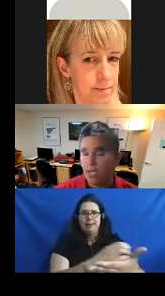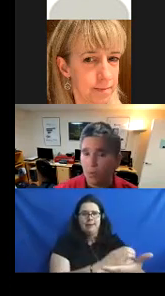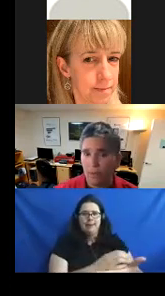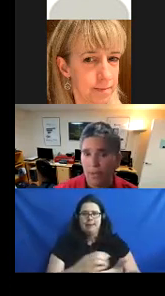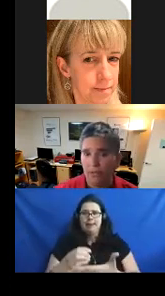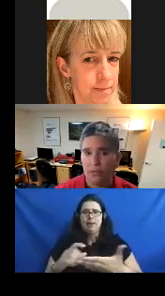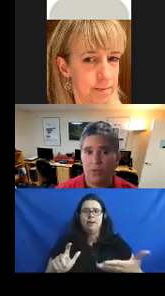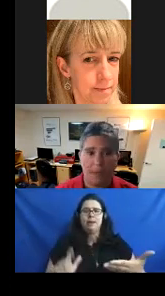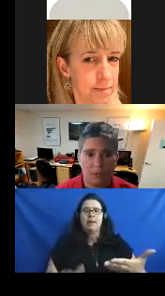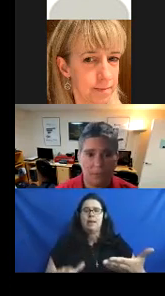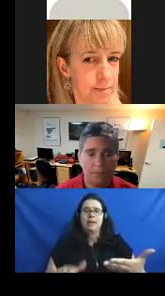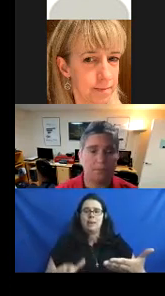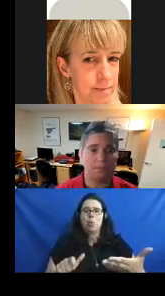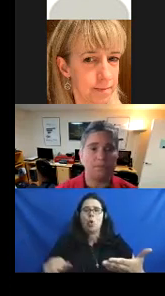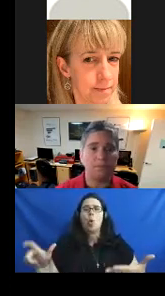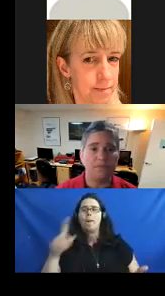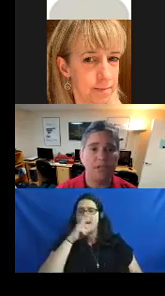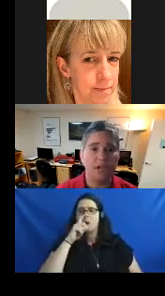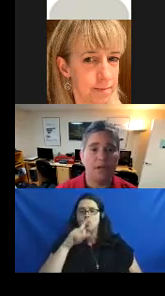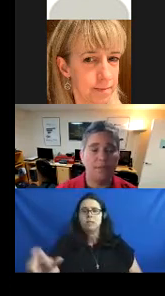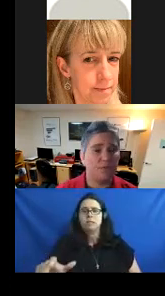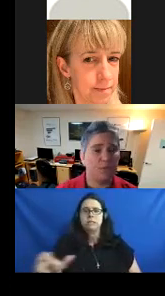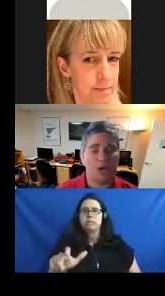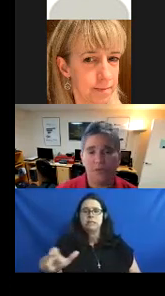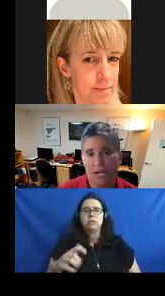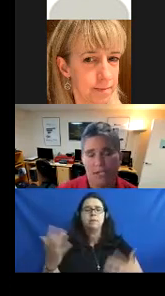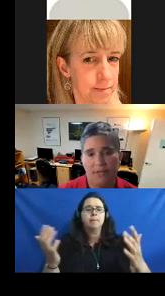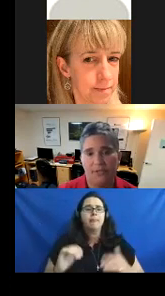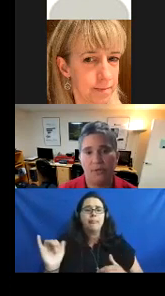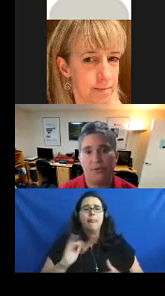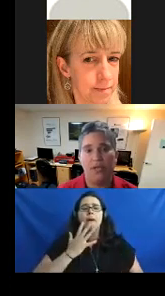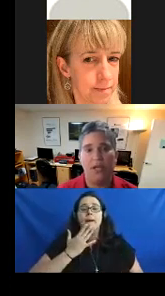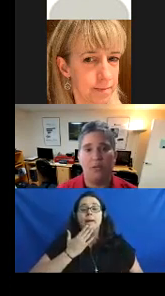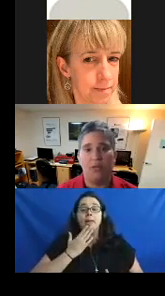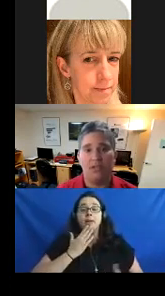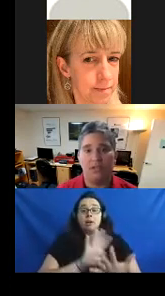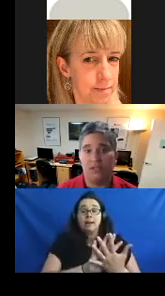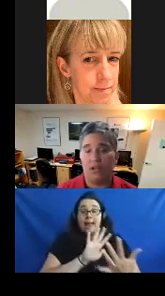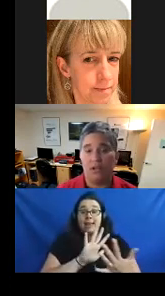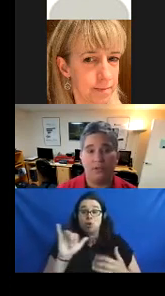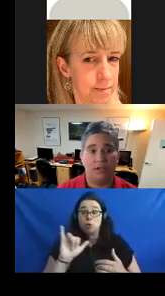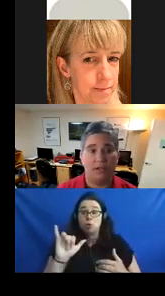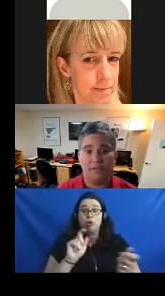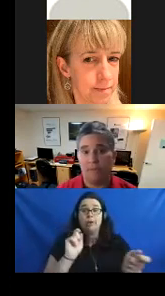SCREEN READER OR MOUSE. COLOR ENHANCEMENTS SO WE COULD ADJUST THE COLOR OF THE MOUSE,